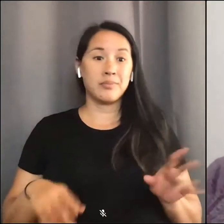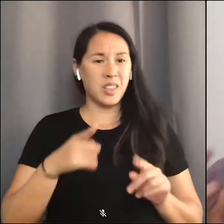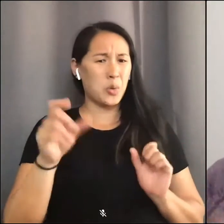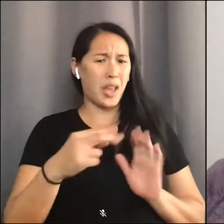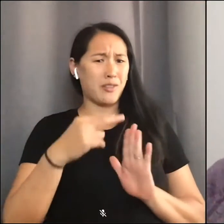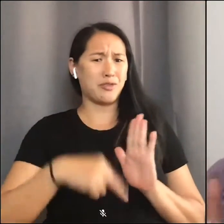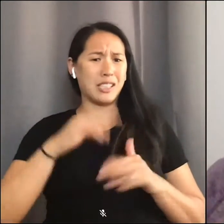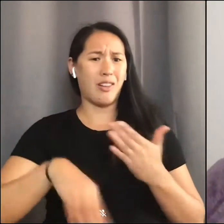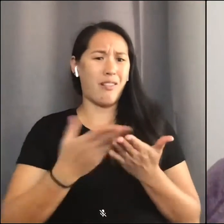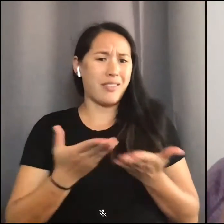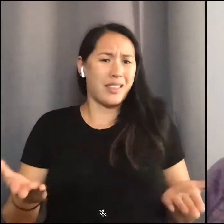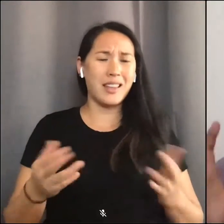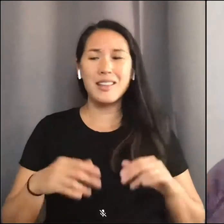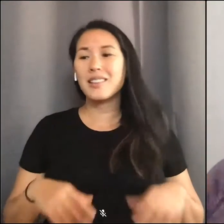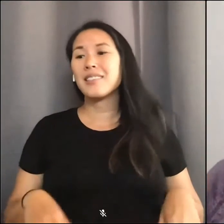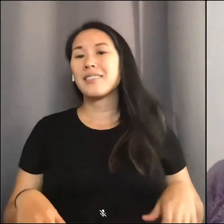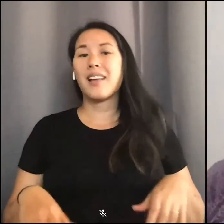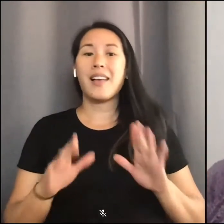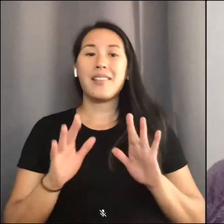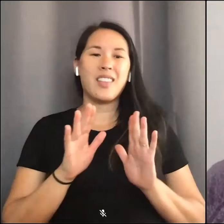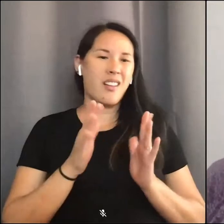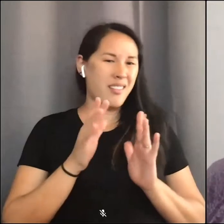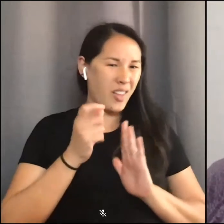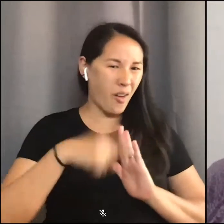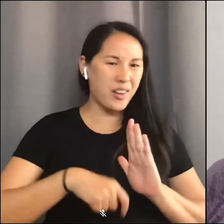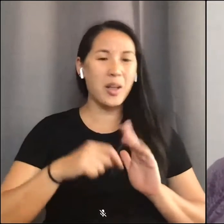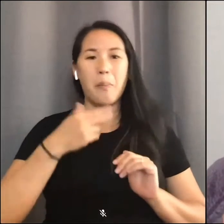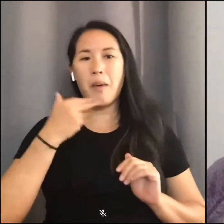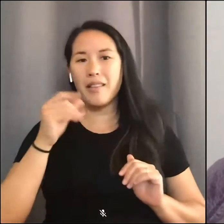the things that you'd read in an article and their best sub lists and all this um but the real nugget